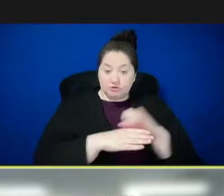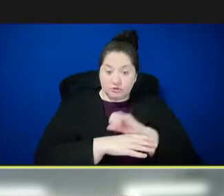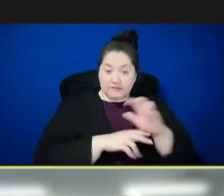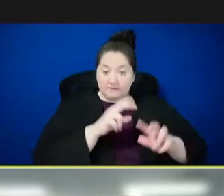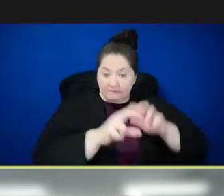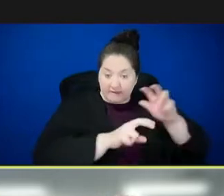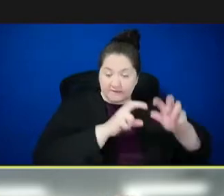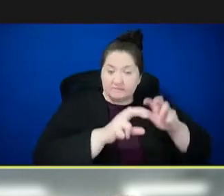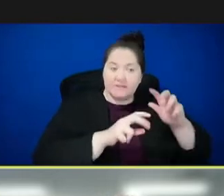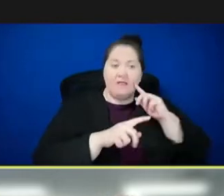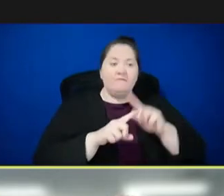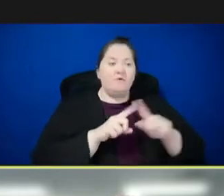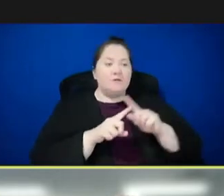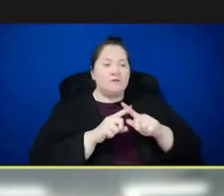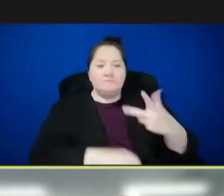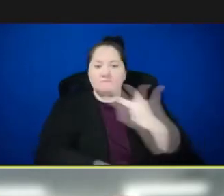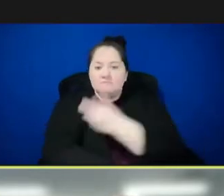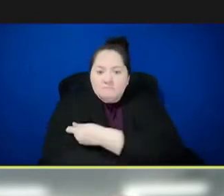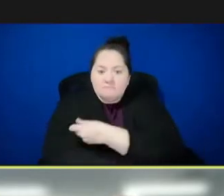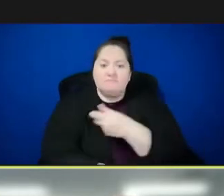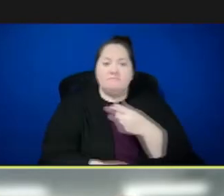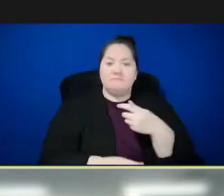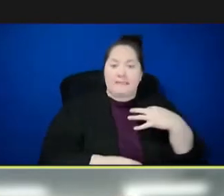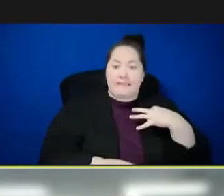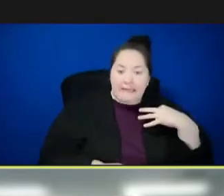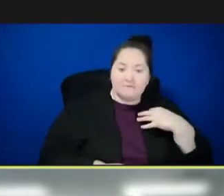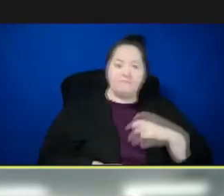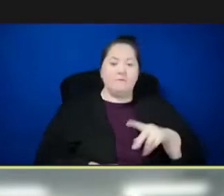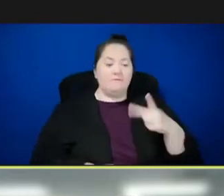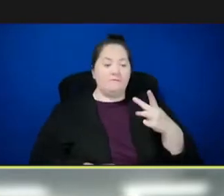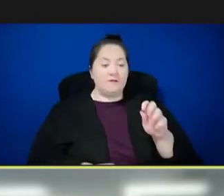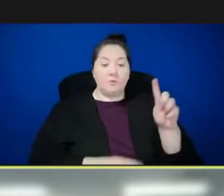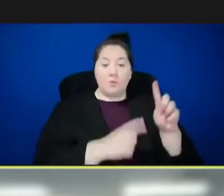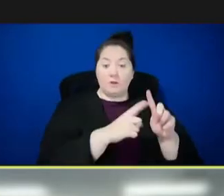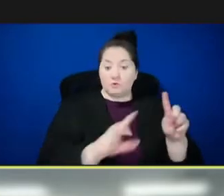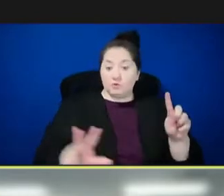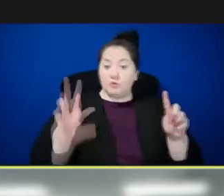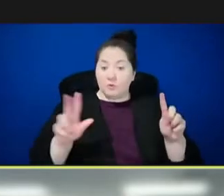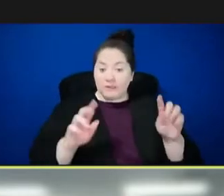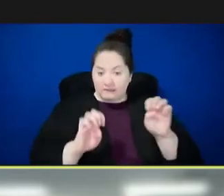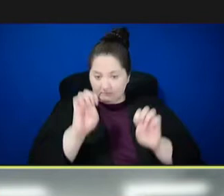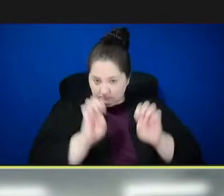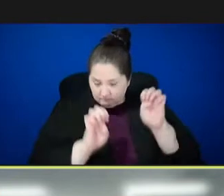candidates in phase one to three evaluation, but with most vaccine-preventable diseases